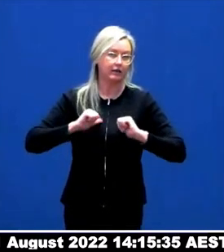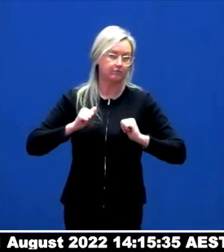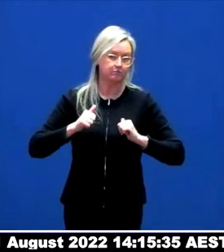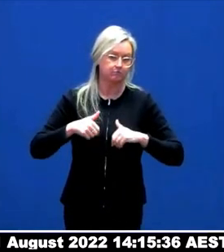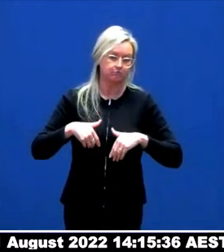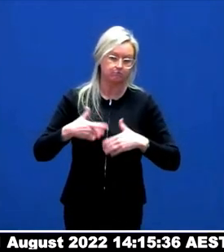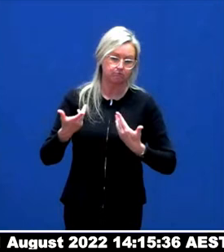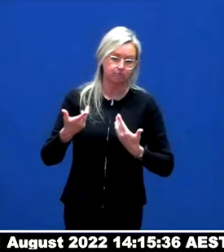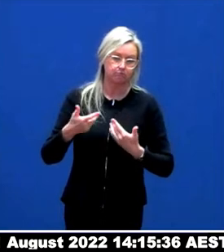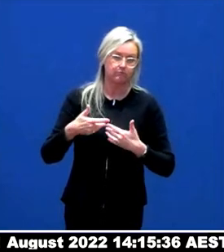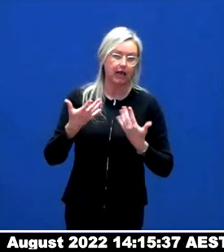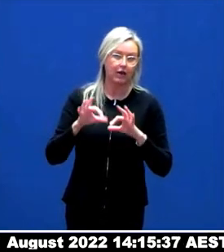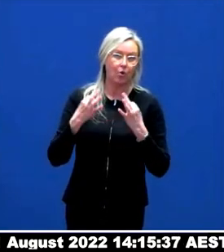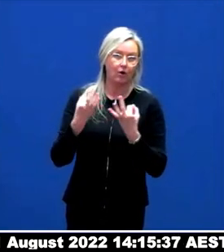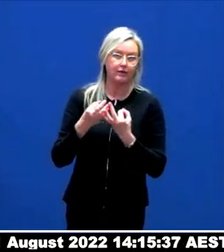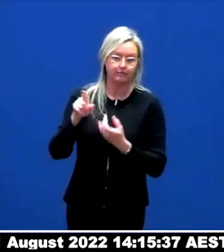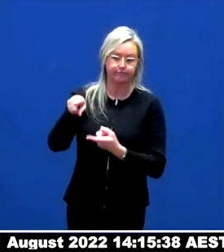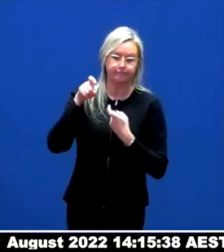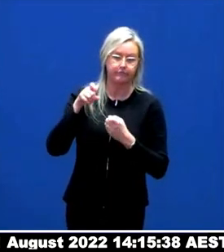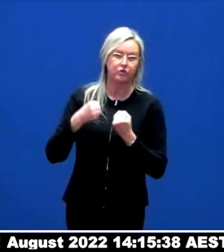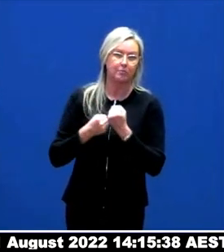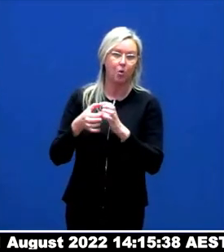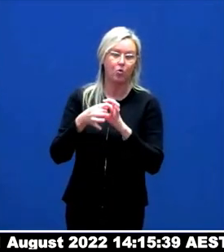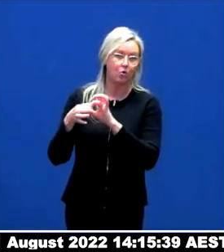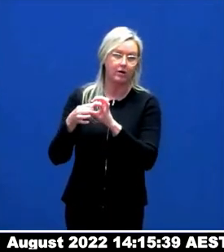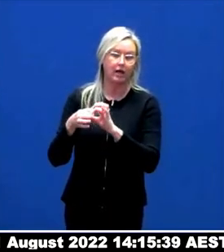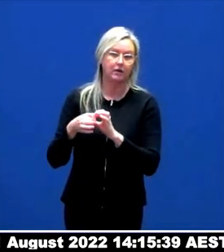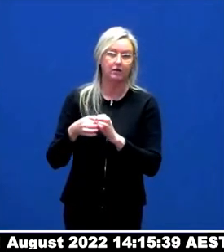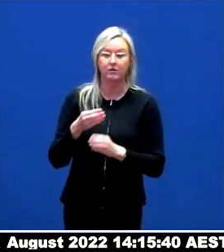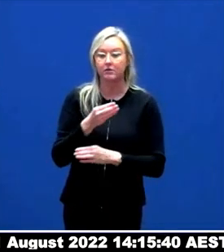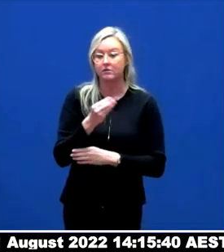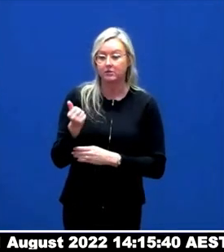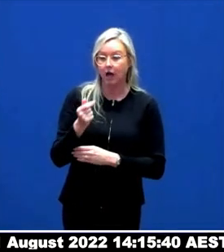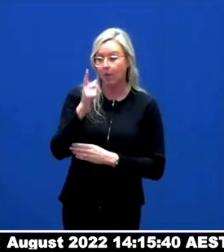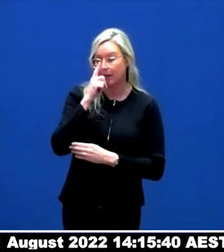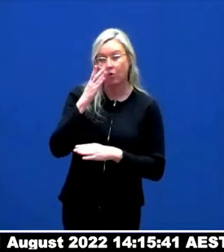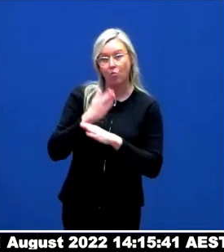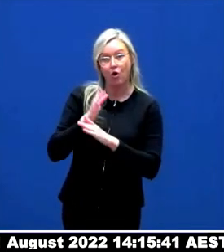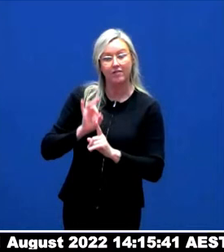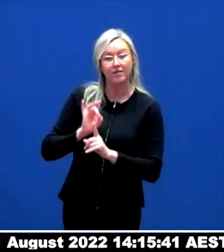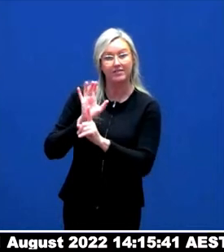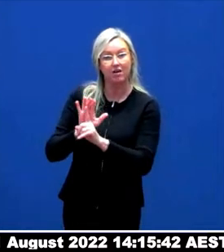employ support coordinators. Some support coordinators are sole traders, so they're running their own business.